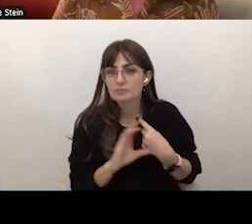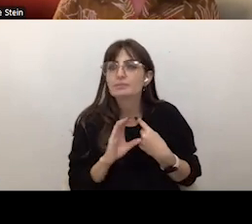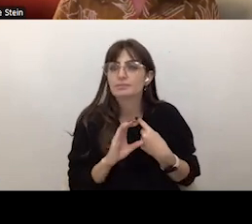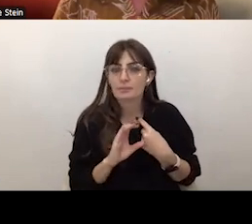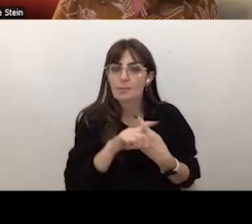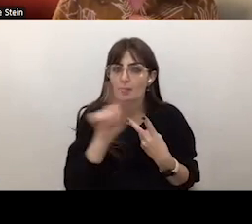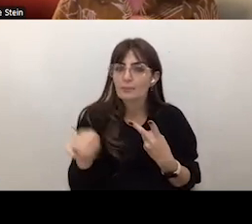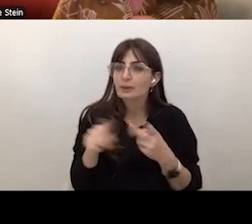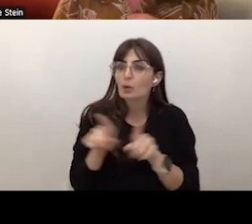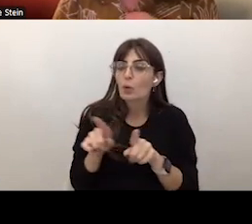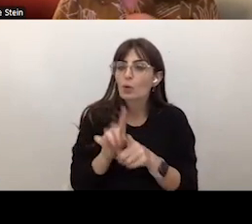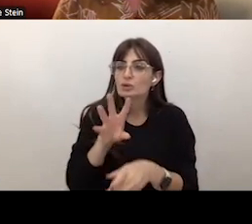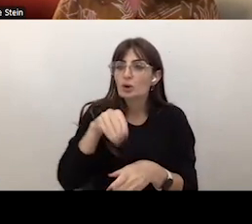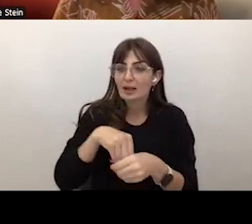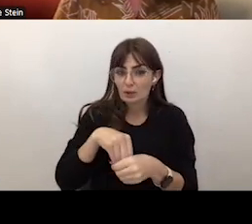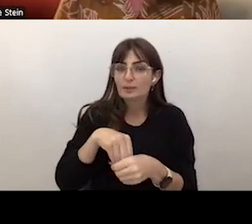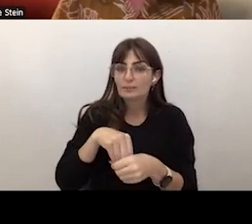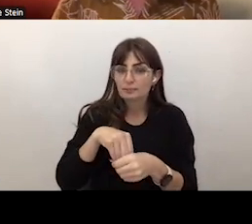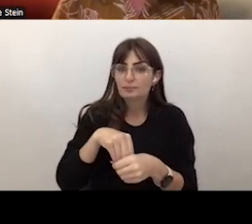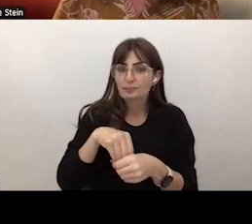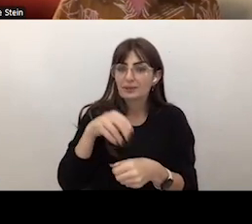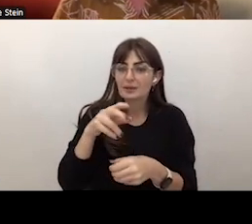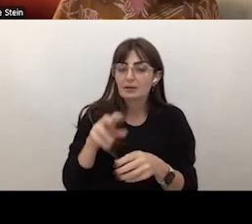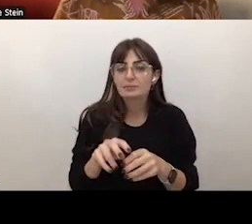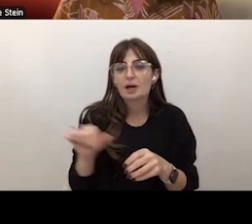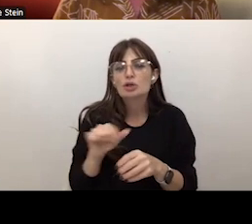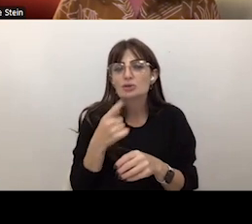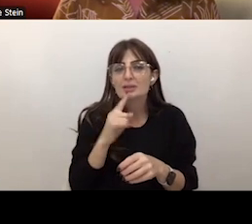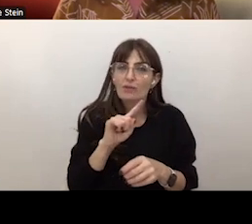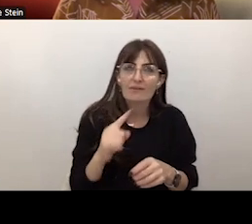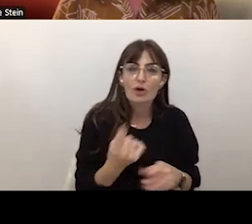I have also included here, and I should say for the first engagement date and the last